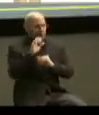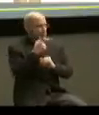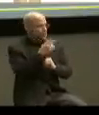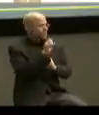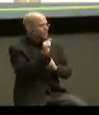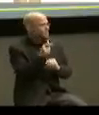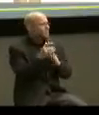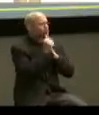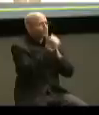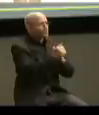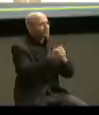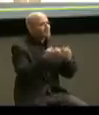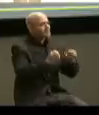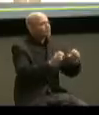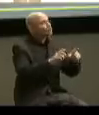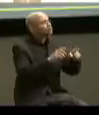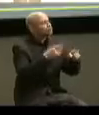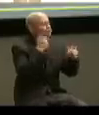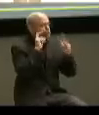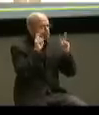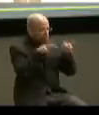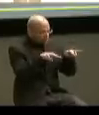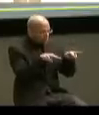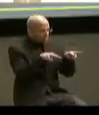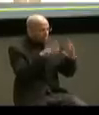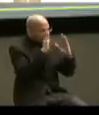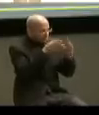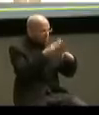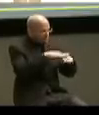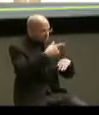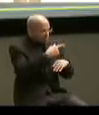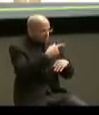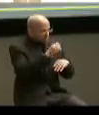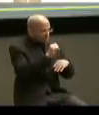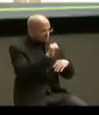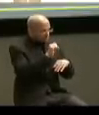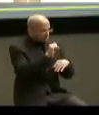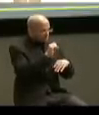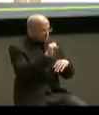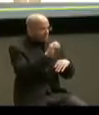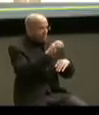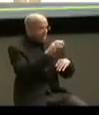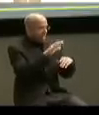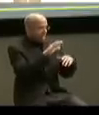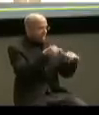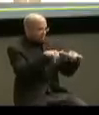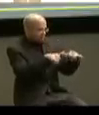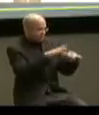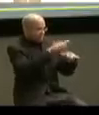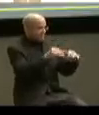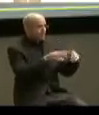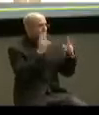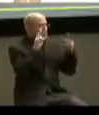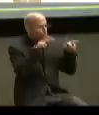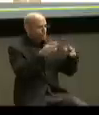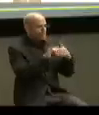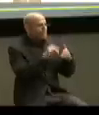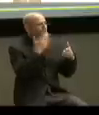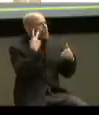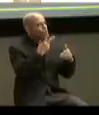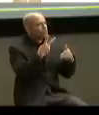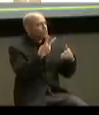WE ASKED GSA TO LEAD AN EFFORT TO LOOK AT THIS, FOCUS ON GSG,